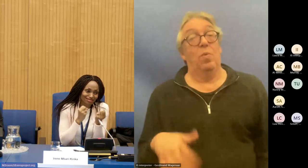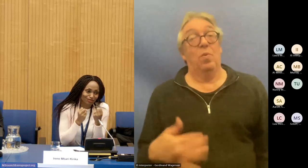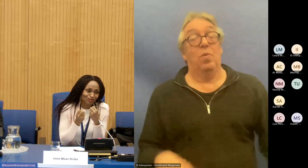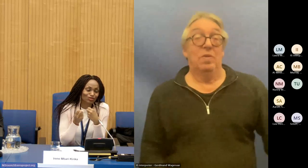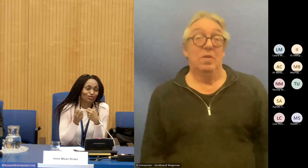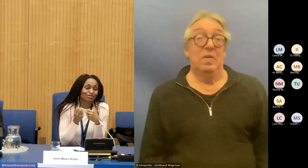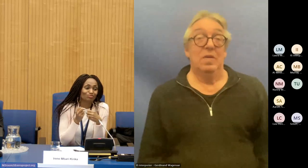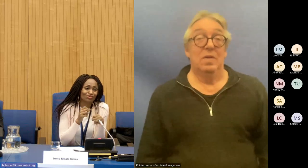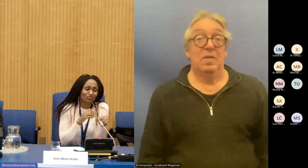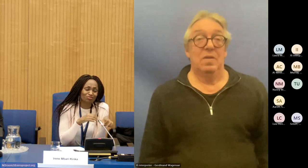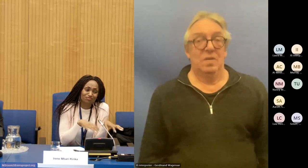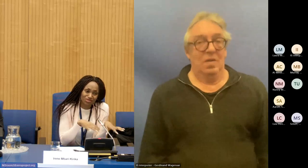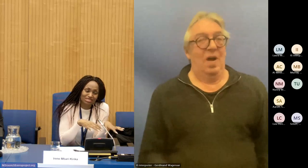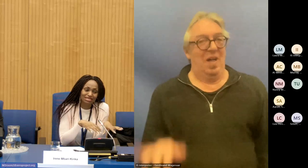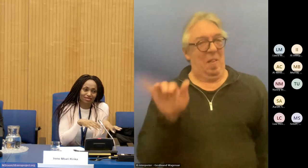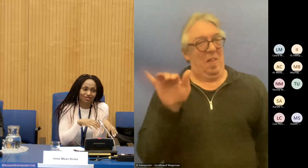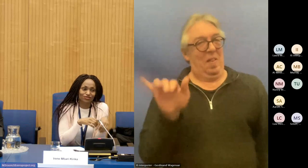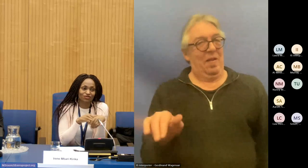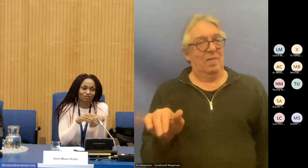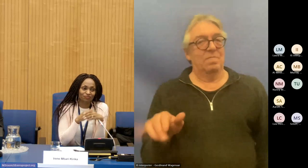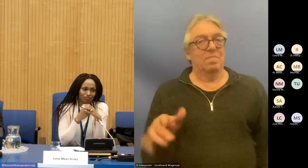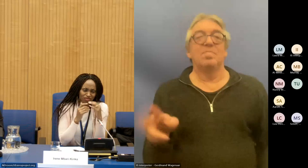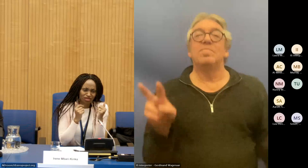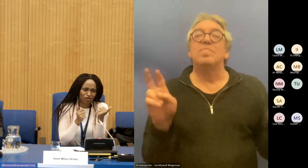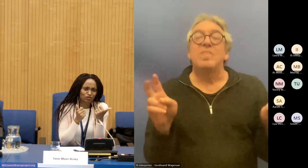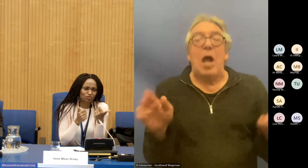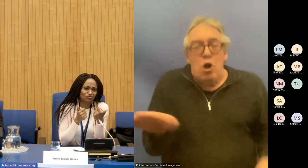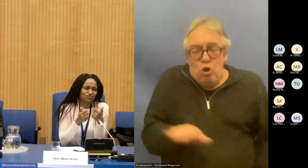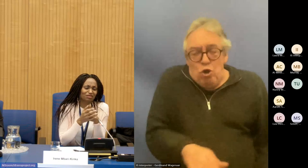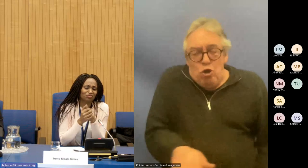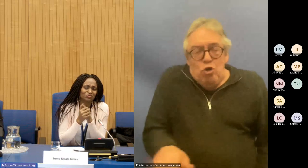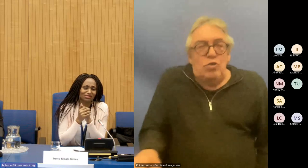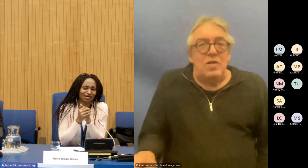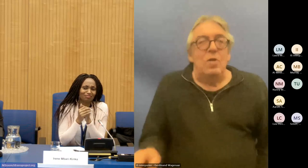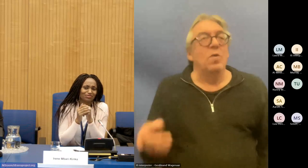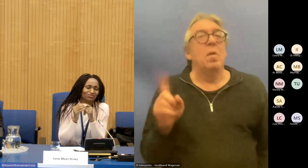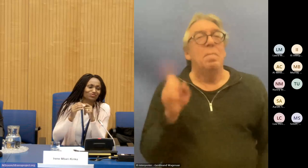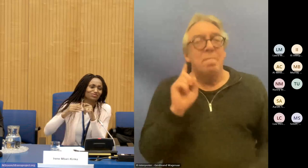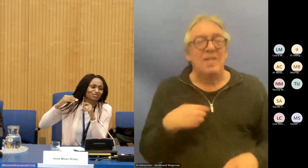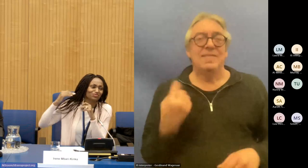psychosocial support from a very tender age. Because most of the time, what we have to do is we